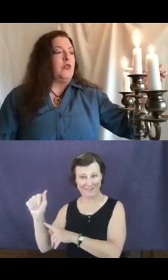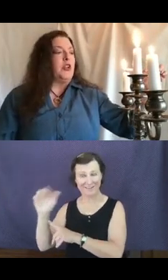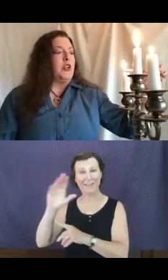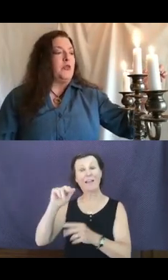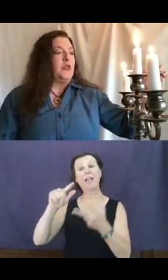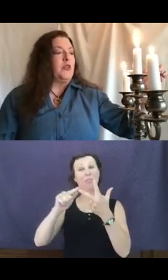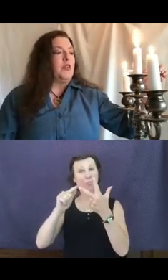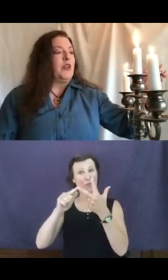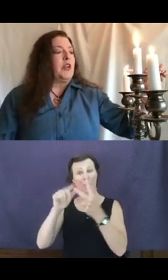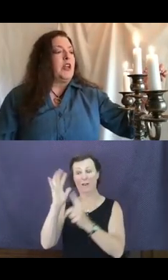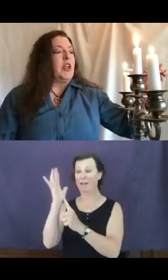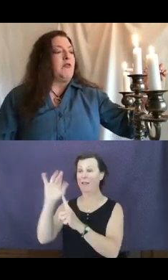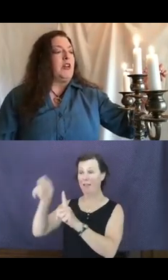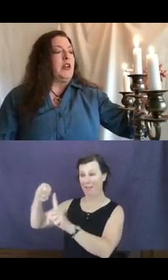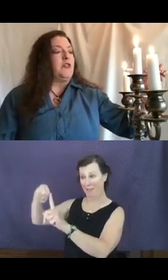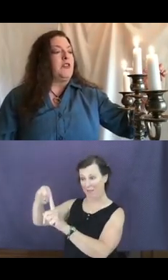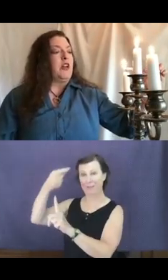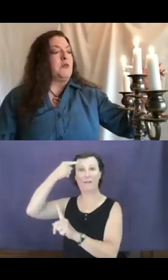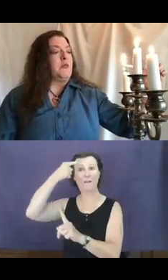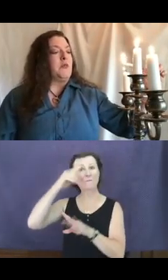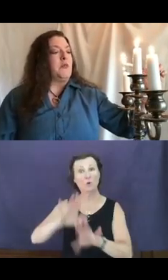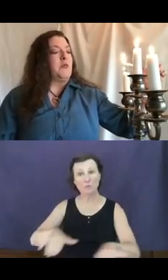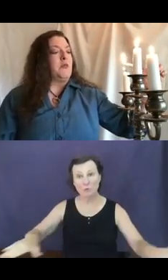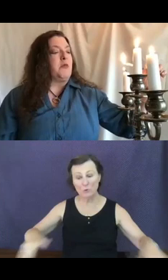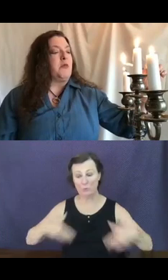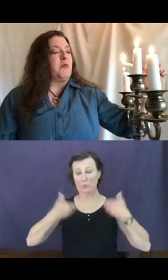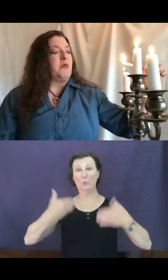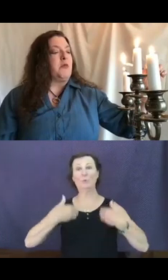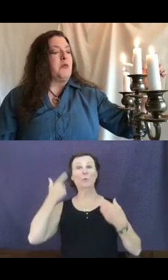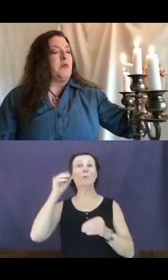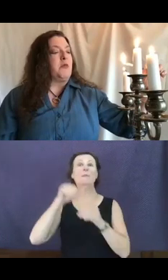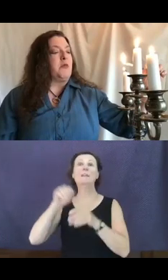and youth in Religious Exploration and in the